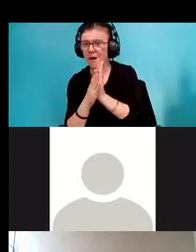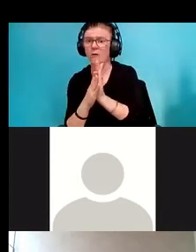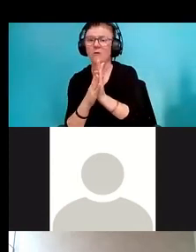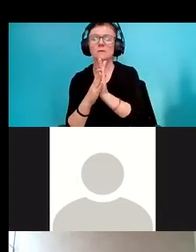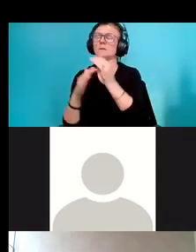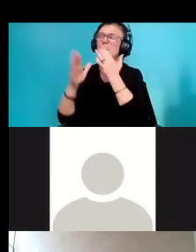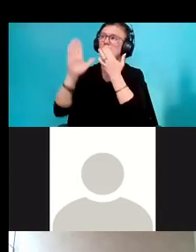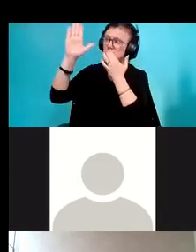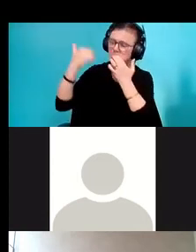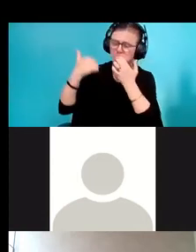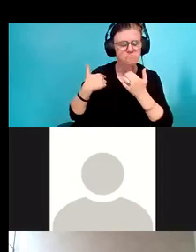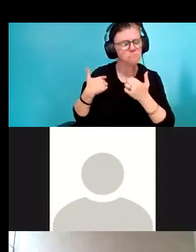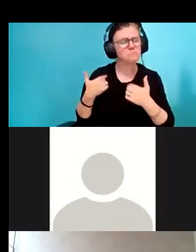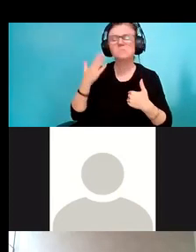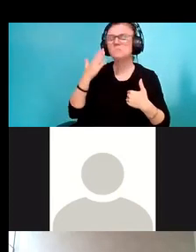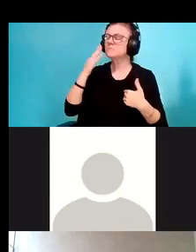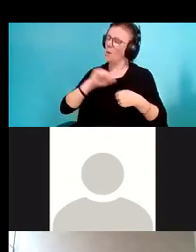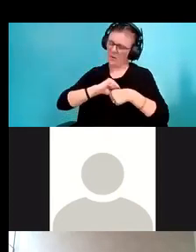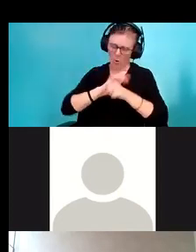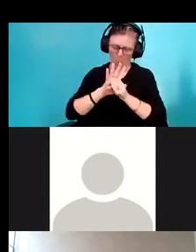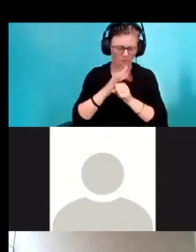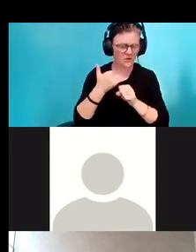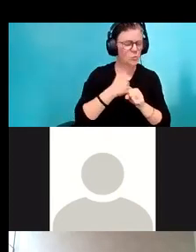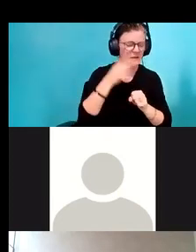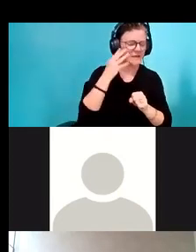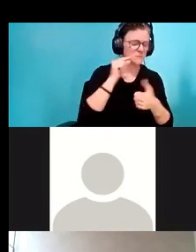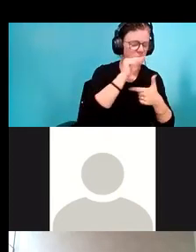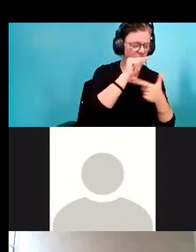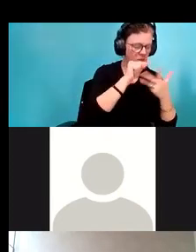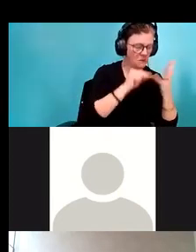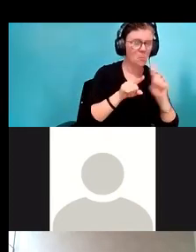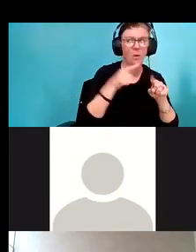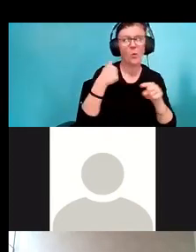you have been doing, that you've got creative in order